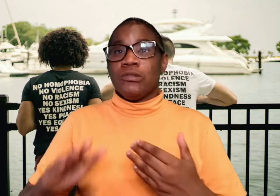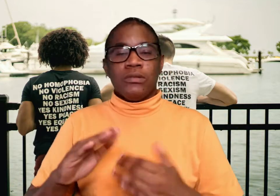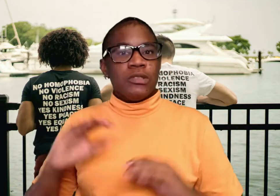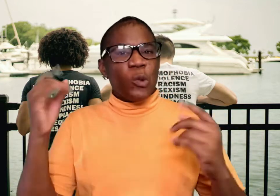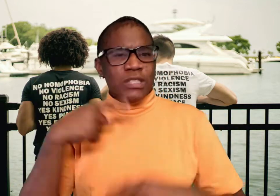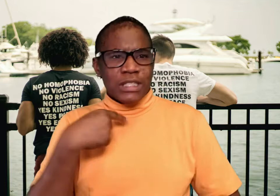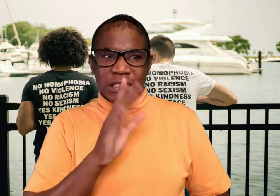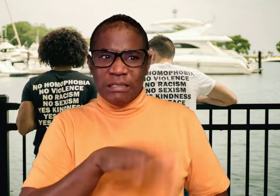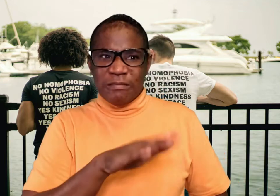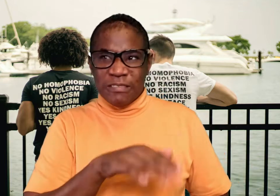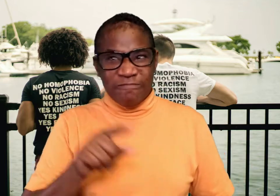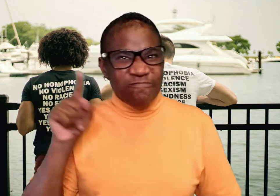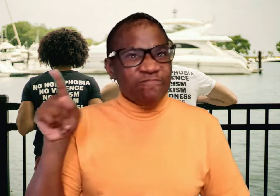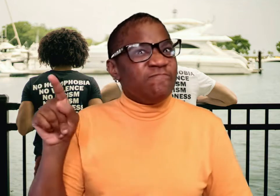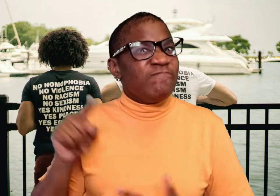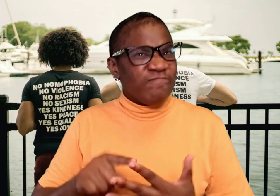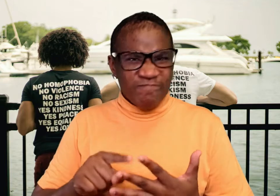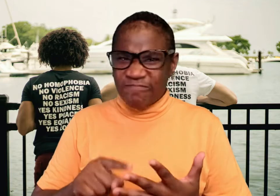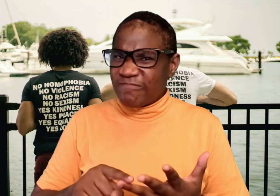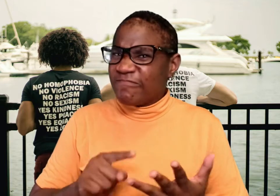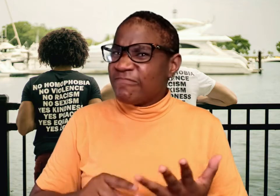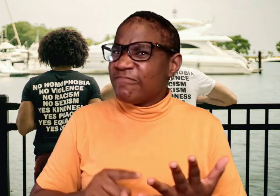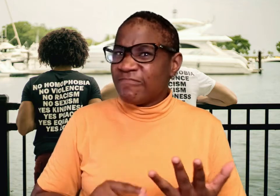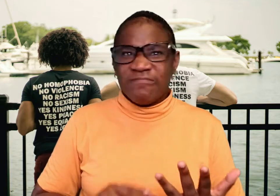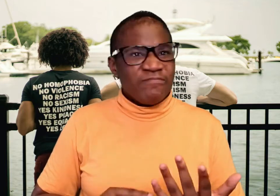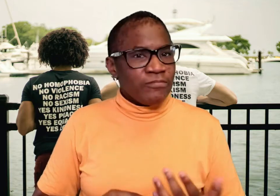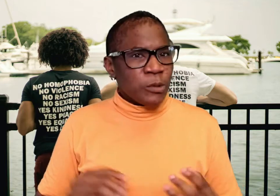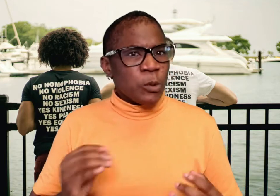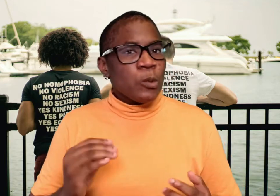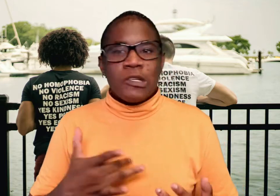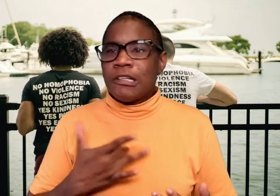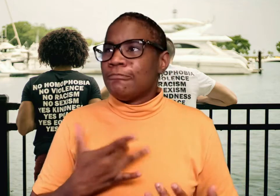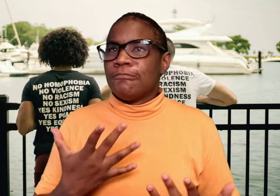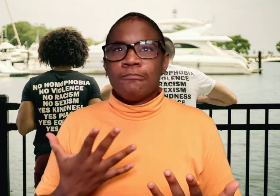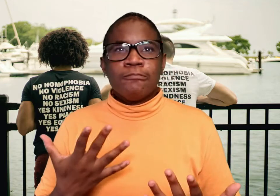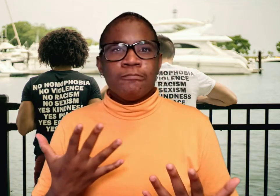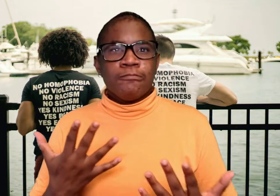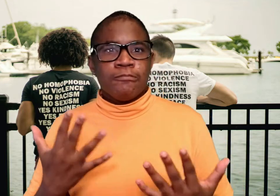When a white person has a child, they do not have to consider warning that child about